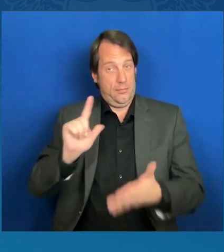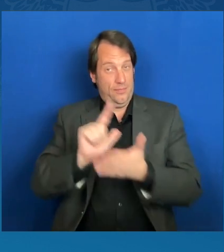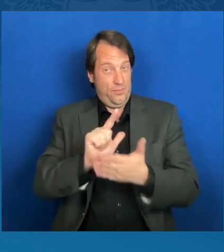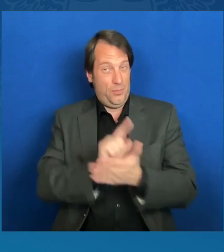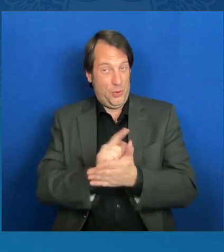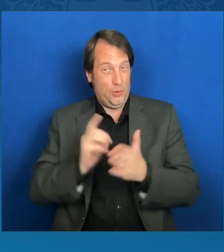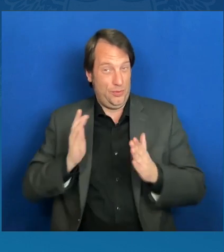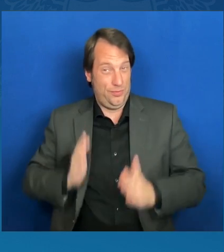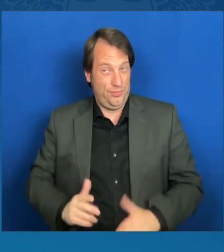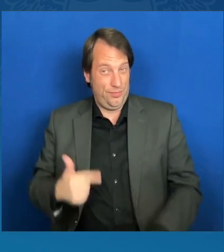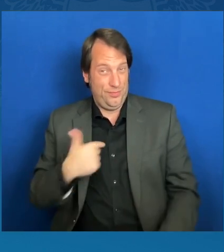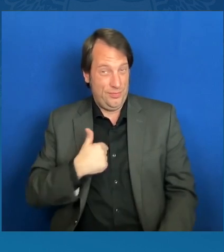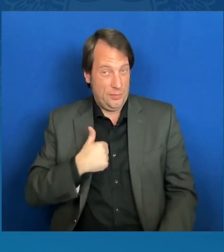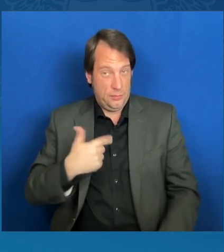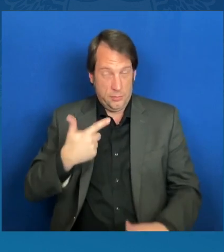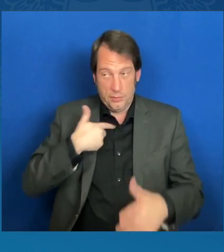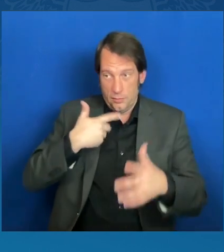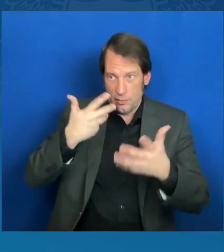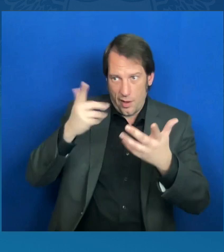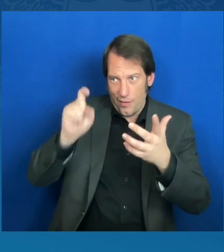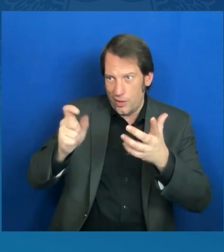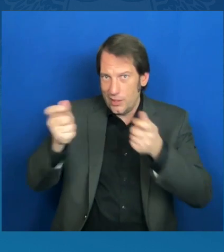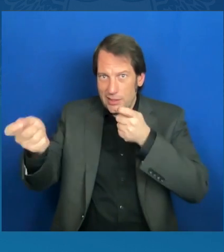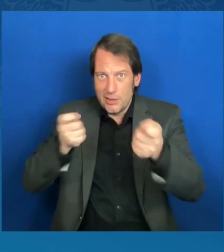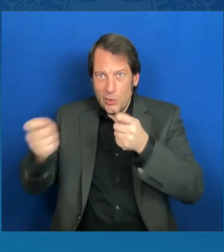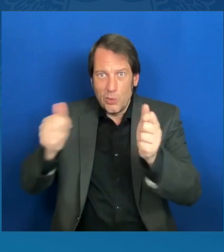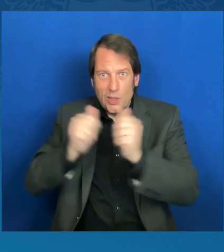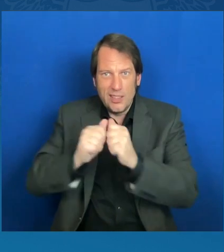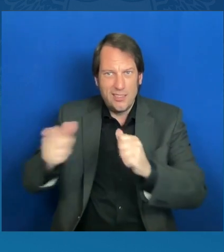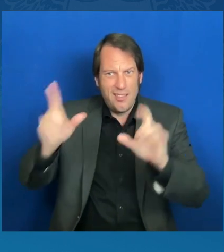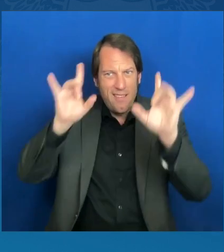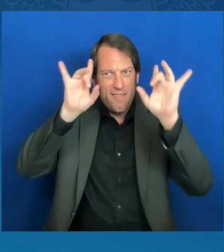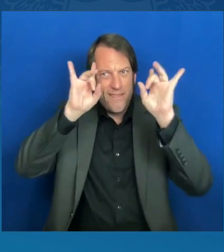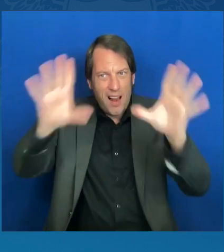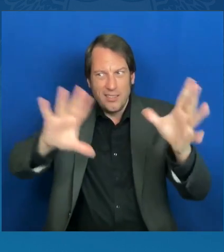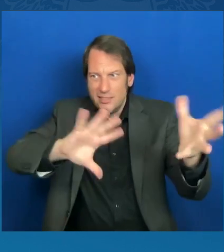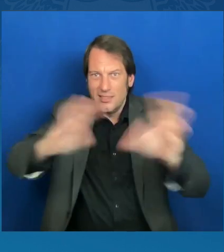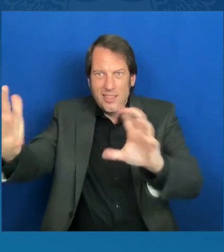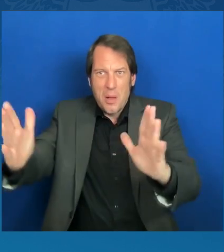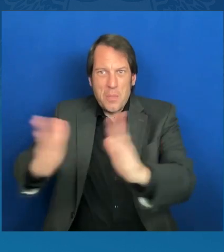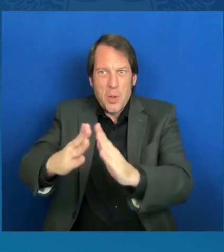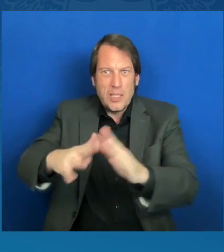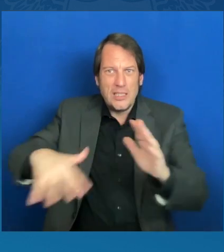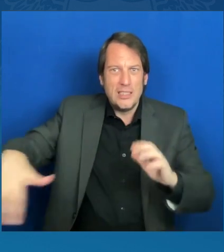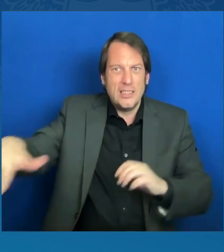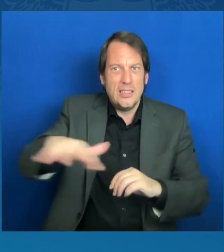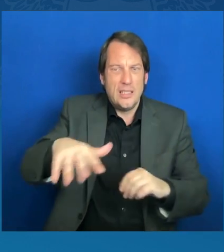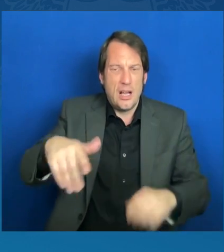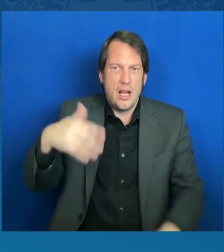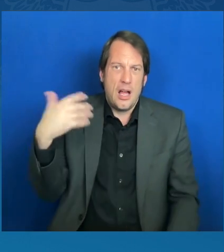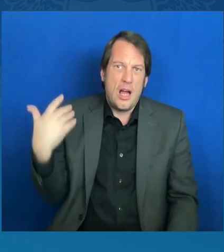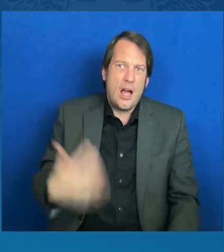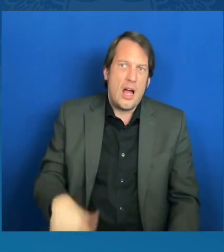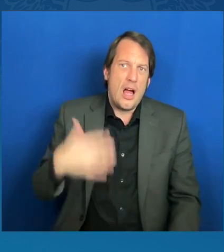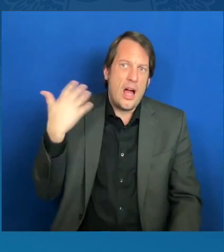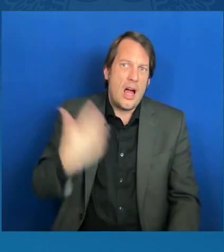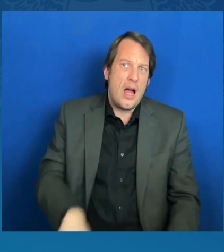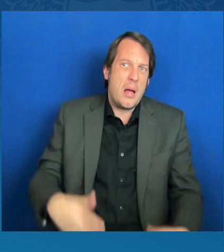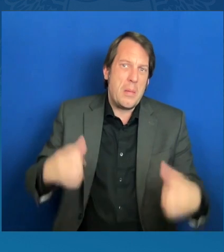understand there are an extraordinary number of factors that have nothing to do with who an individual